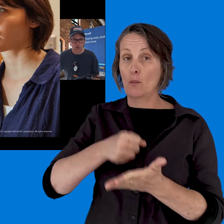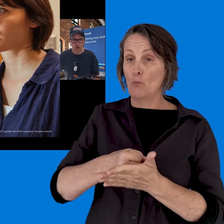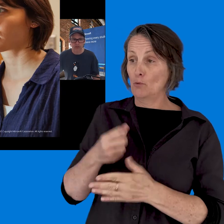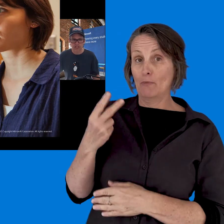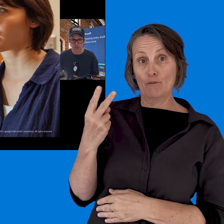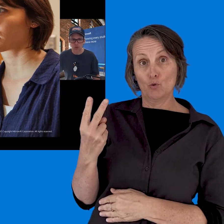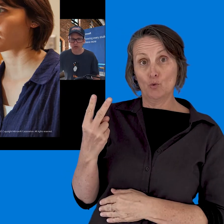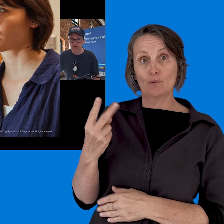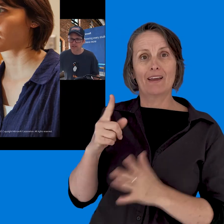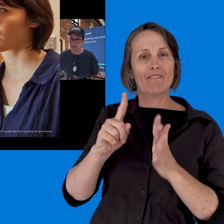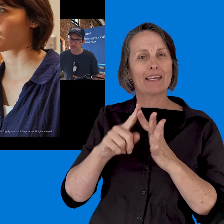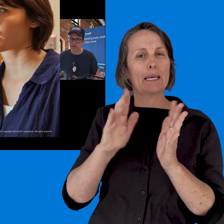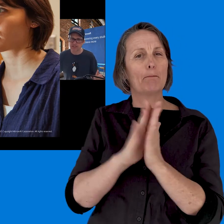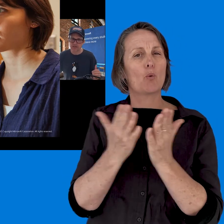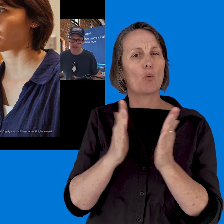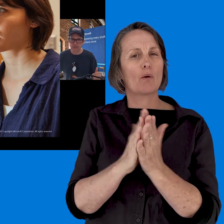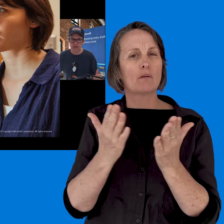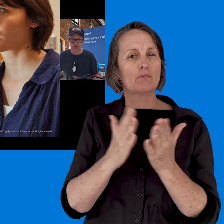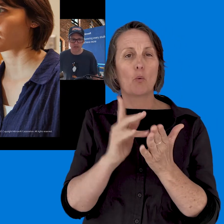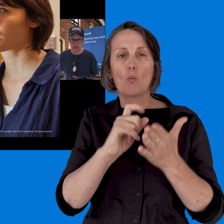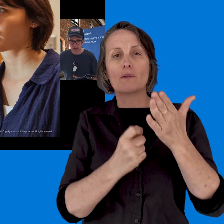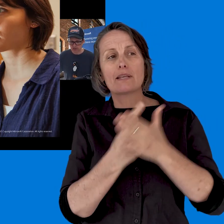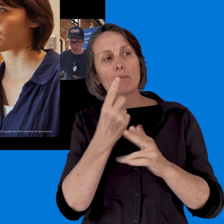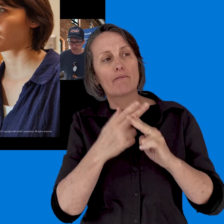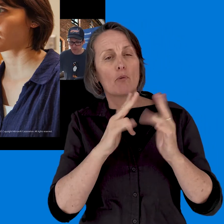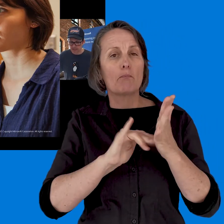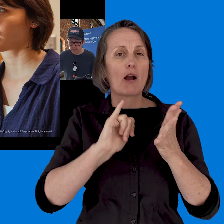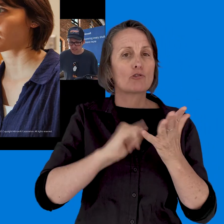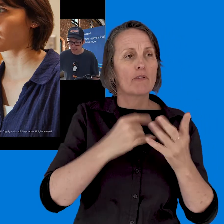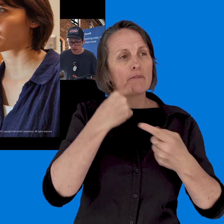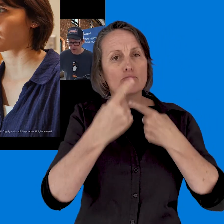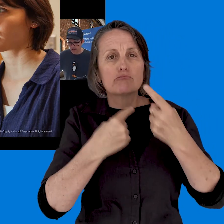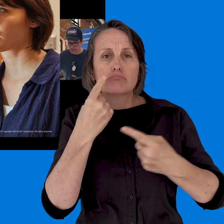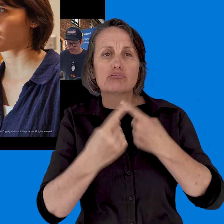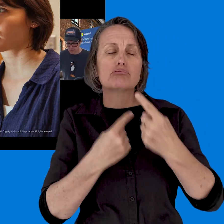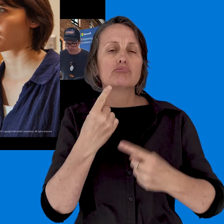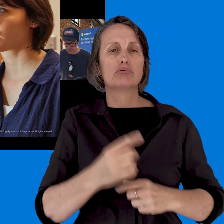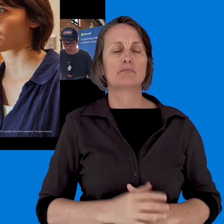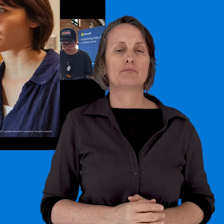that are worth exploring around some of the things that have happened in the Microsoft space around accessibility.